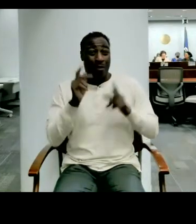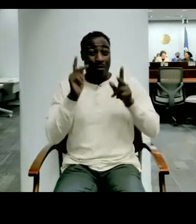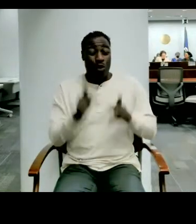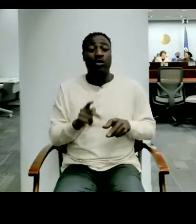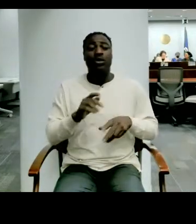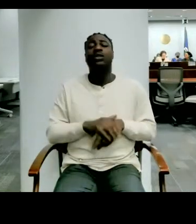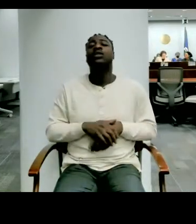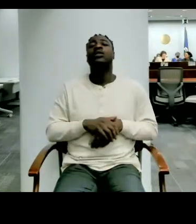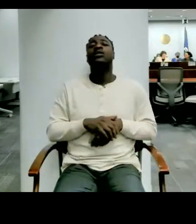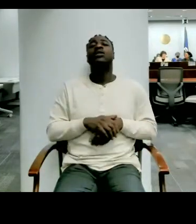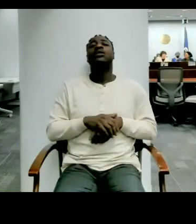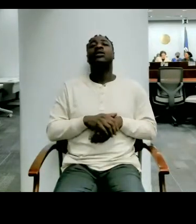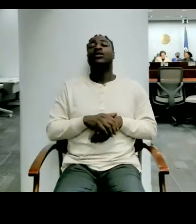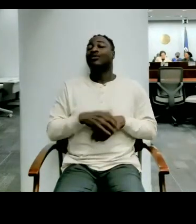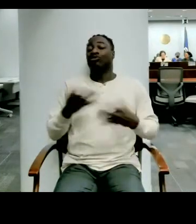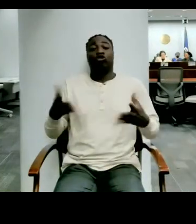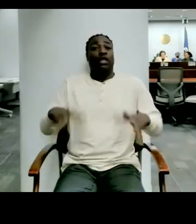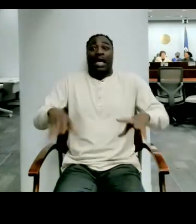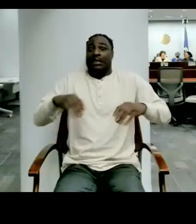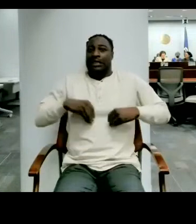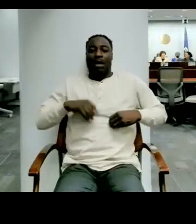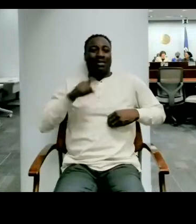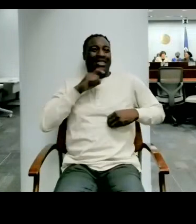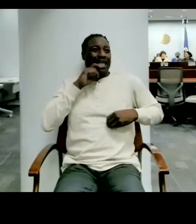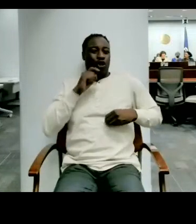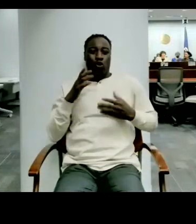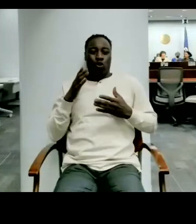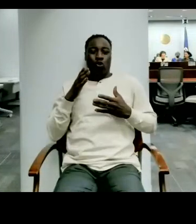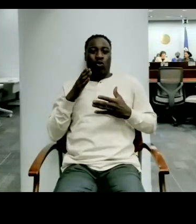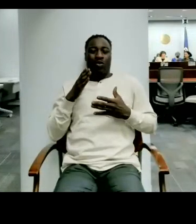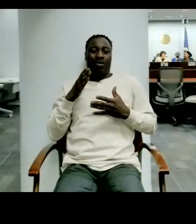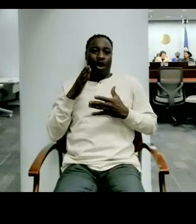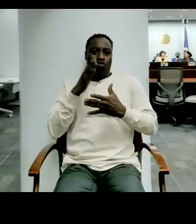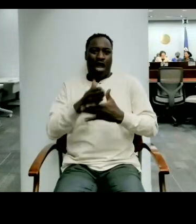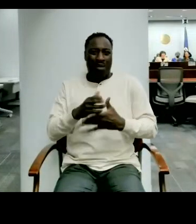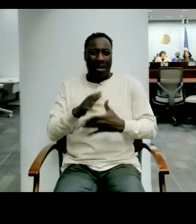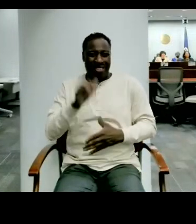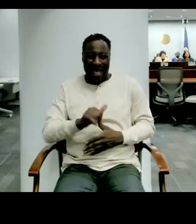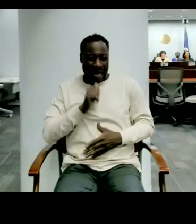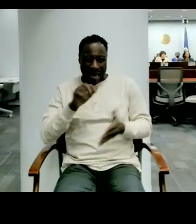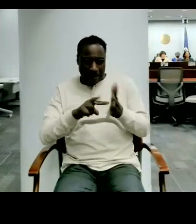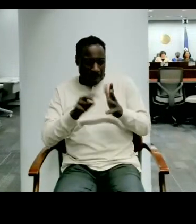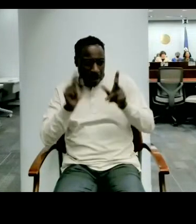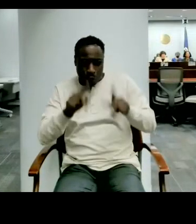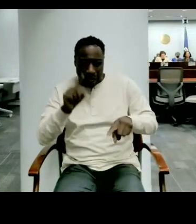to sexual advances, that doesn't preclude them from filing a harassment complaint.